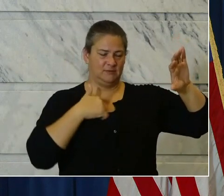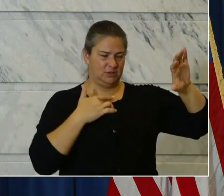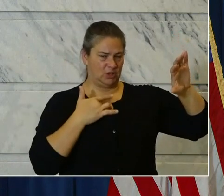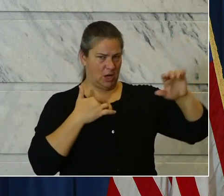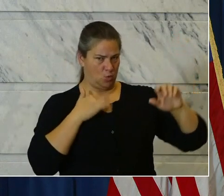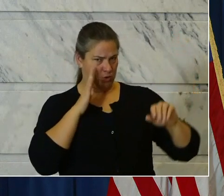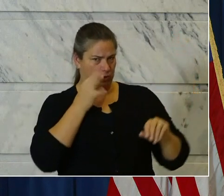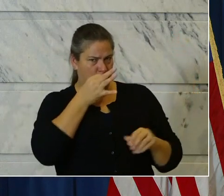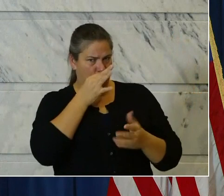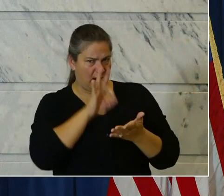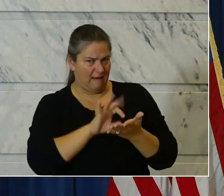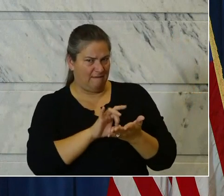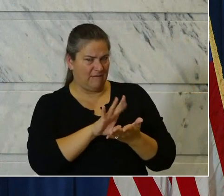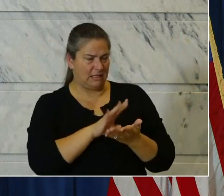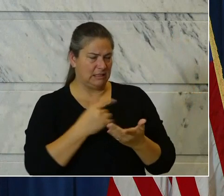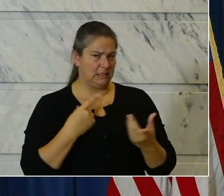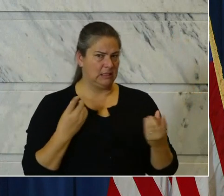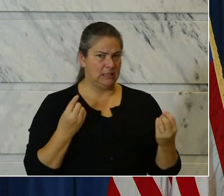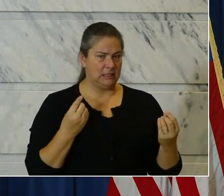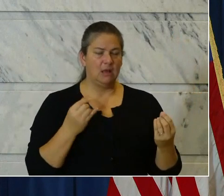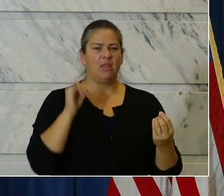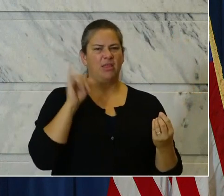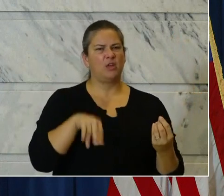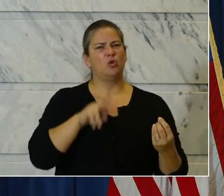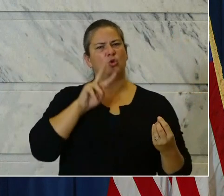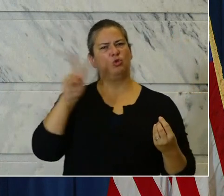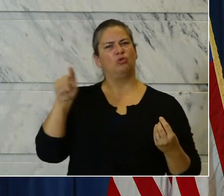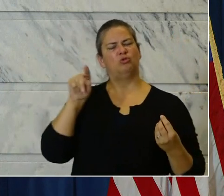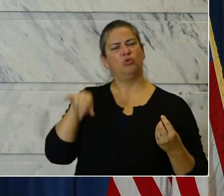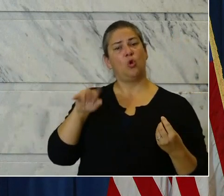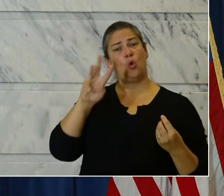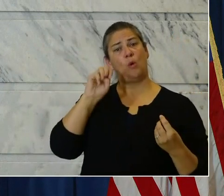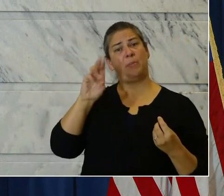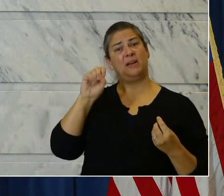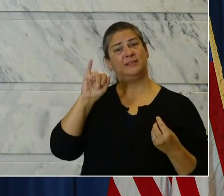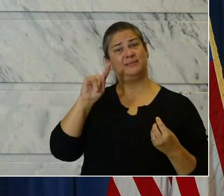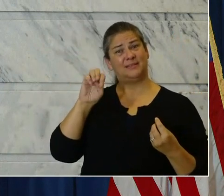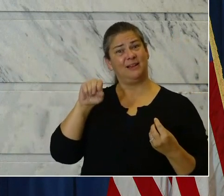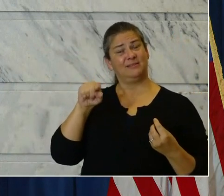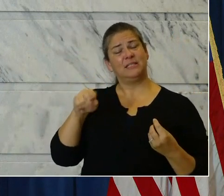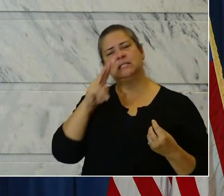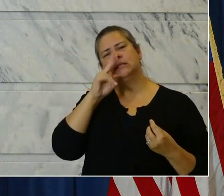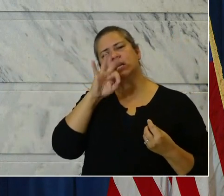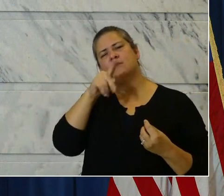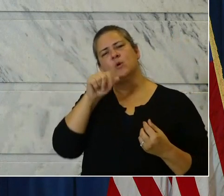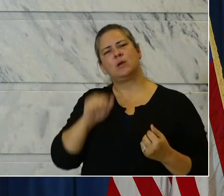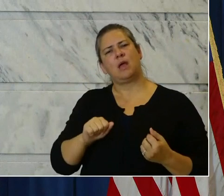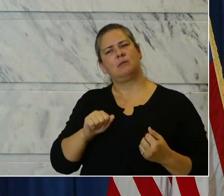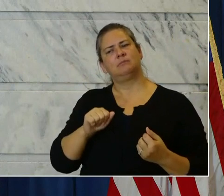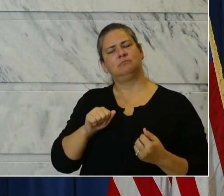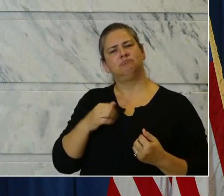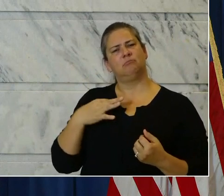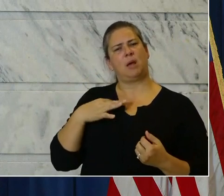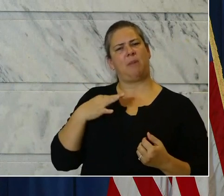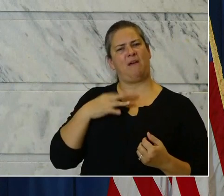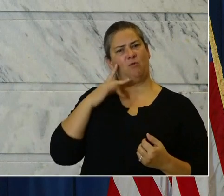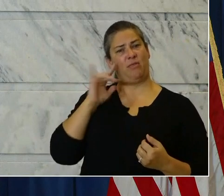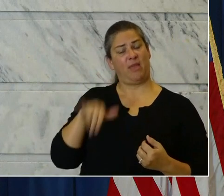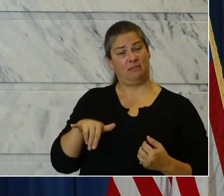COUNTY VISIT THE WEBSITE TEAM K. Y. H. H. E. R. AFT DOT K. Y.